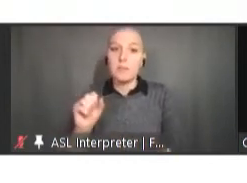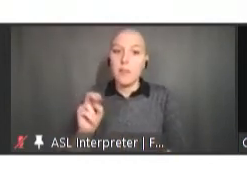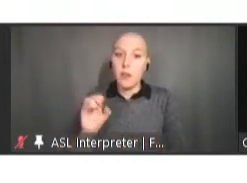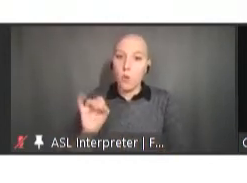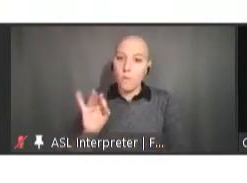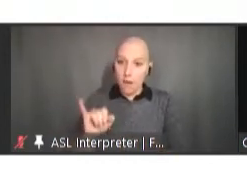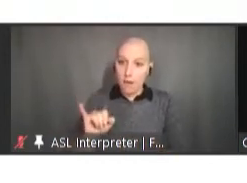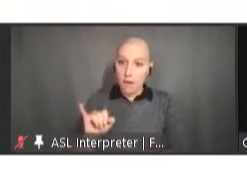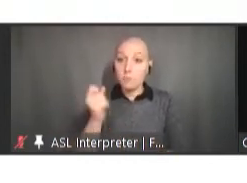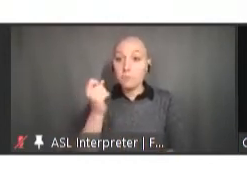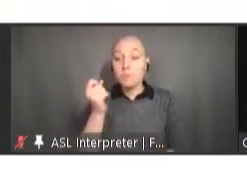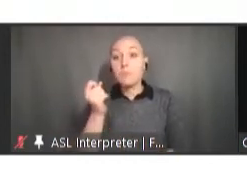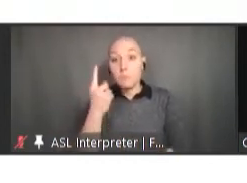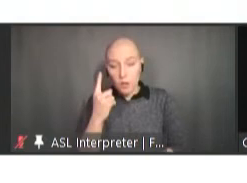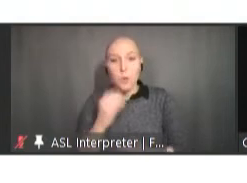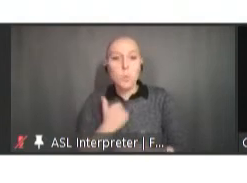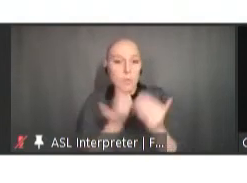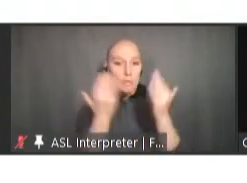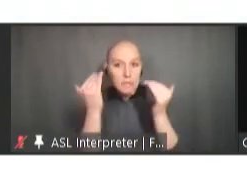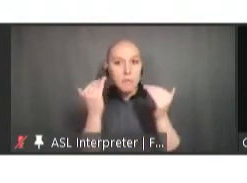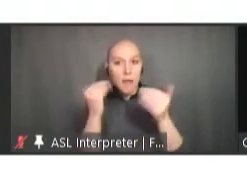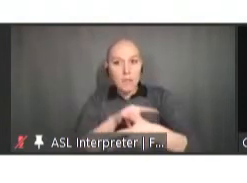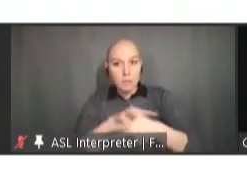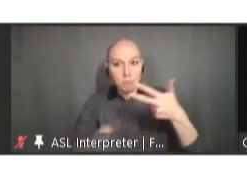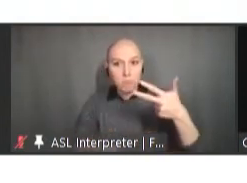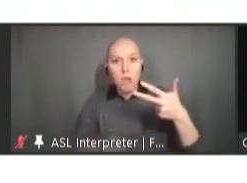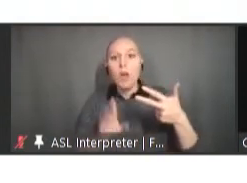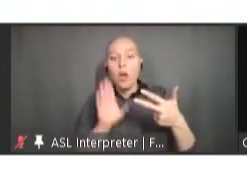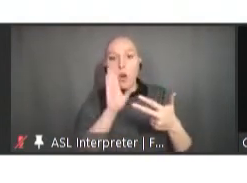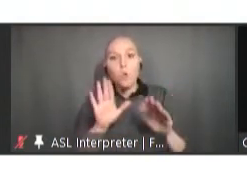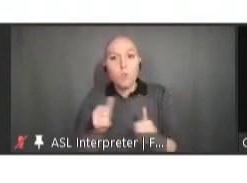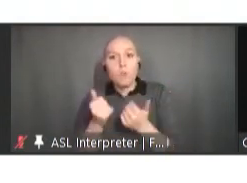datasets regarding correlates of protection associated with various vaccine types.